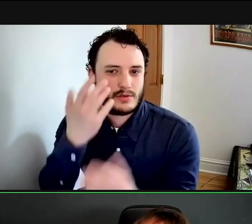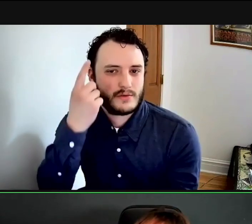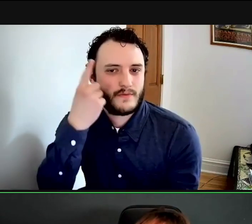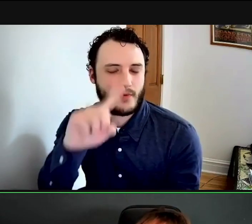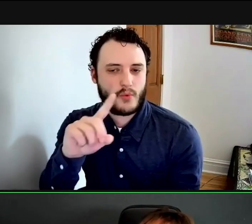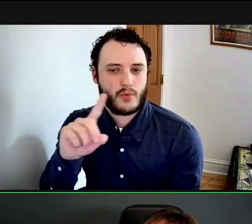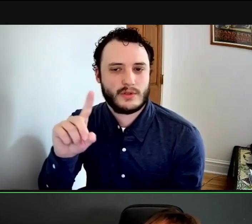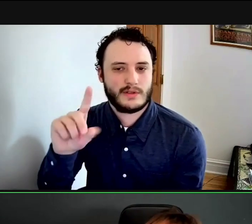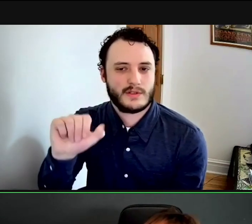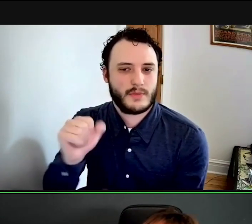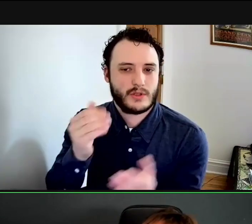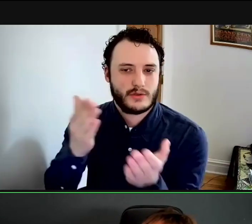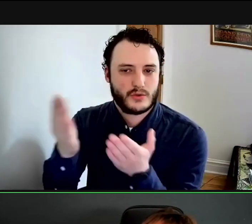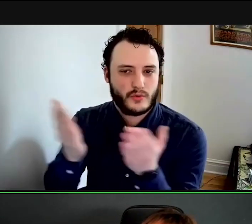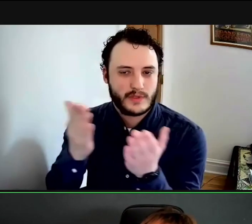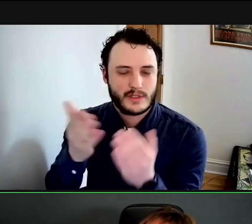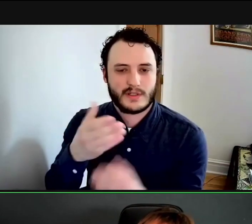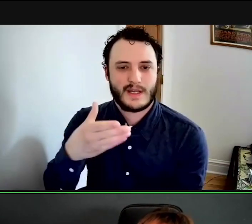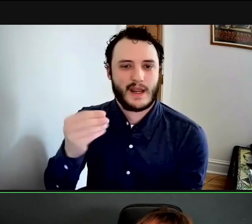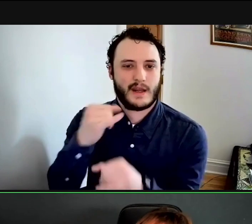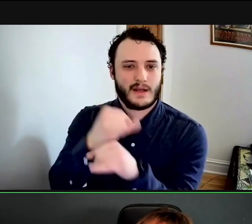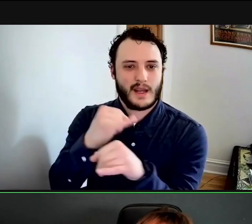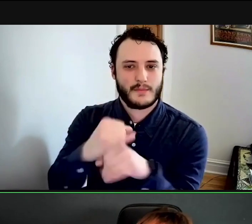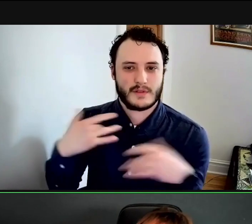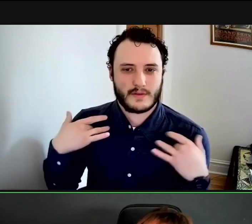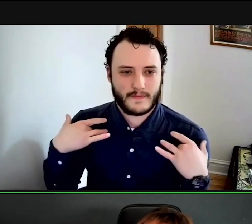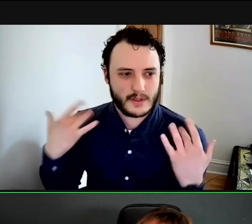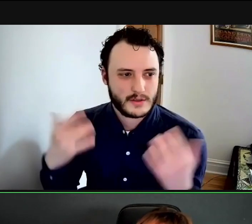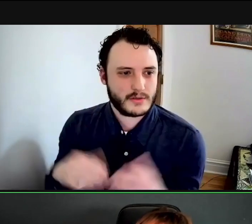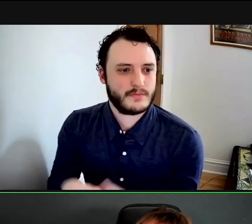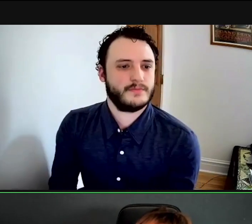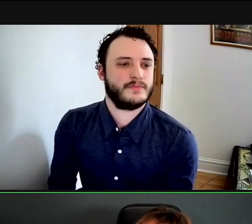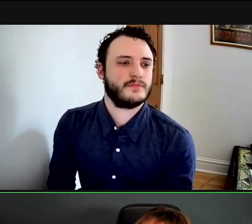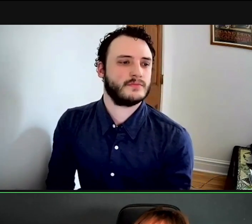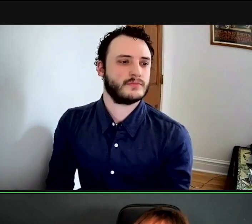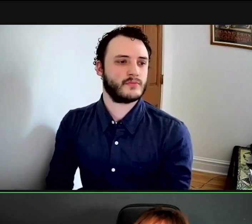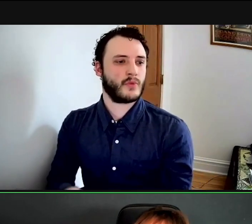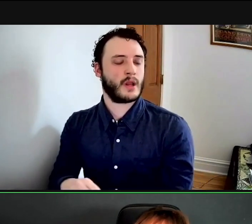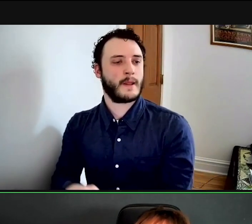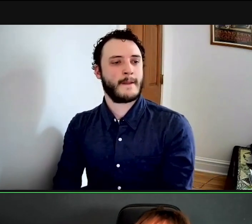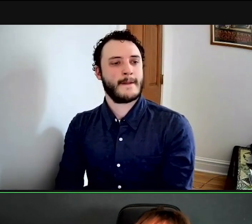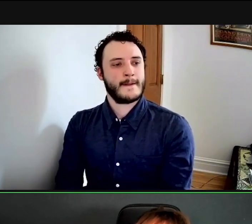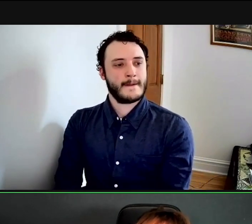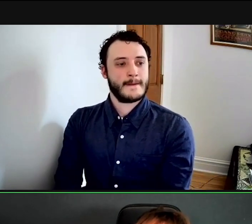Here, we have a few tips and suggestions for disability services providers